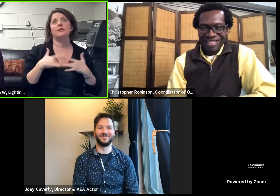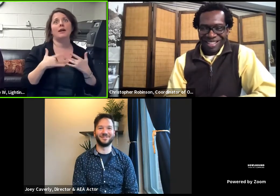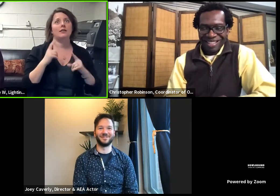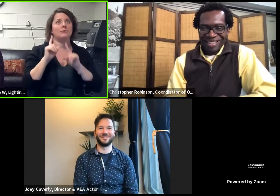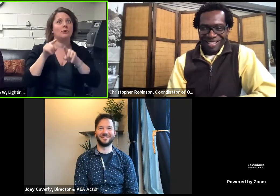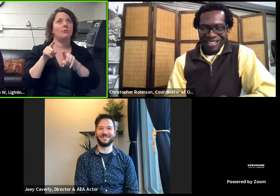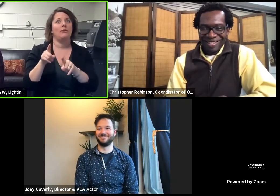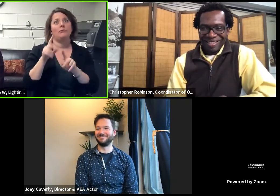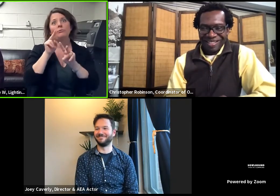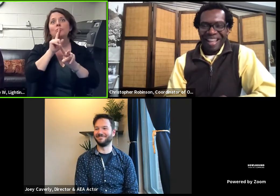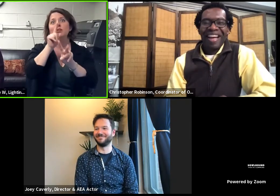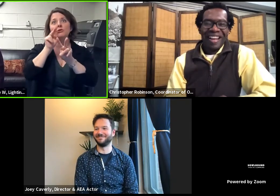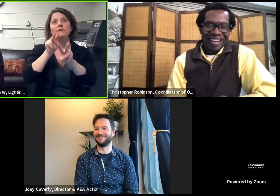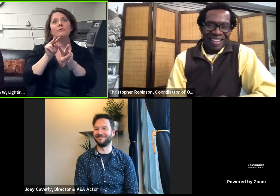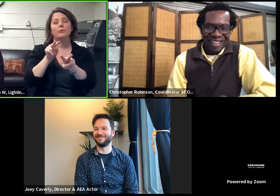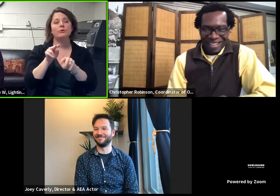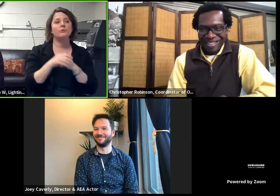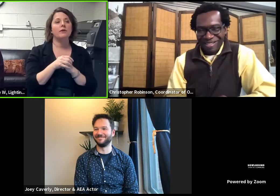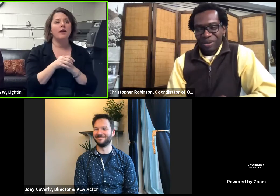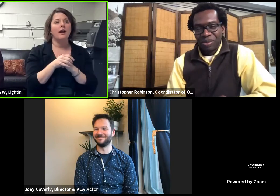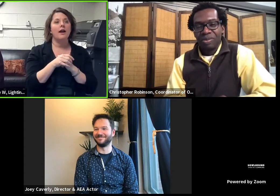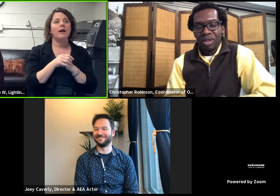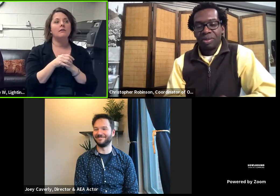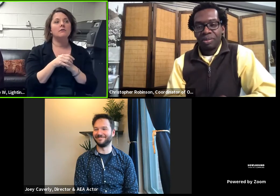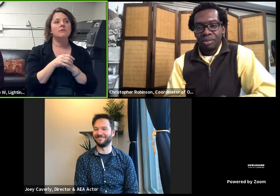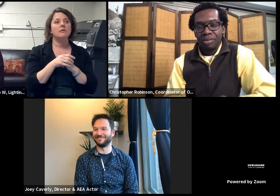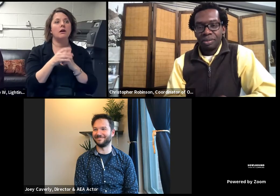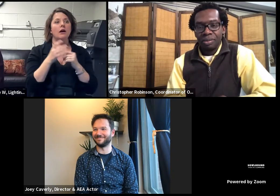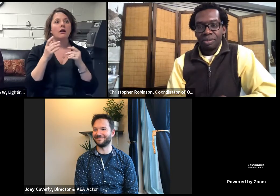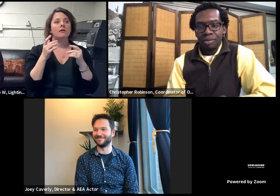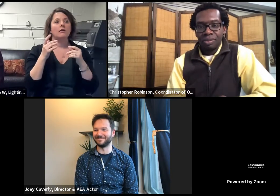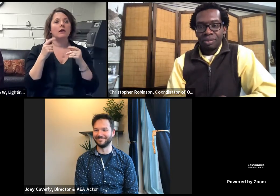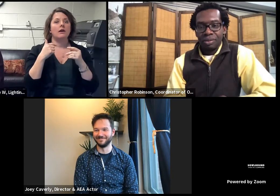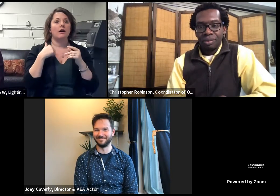A Cheesehead. I'm really excited and looking forward to that project.